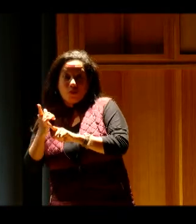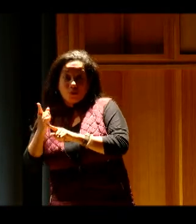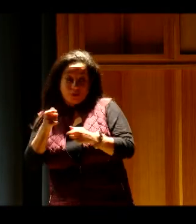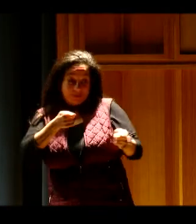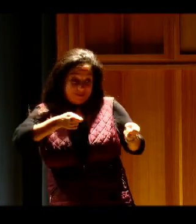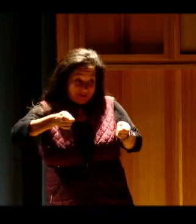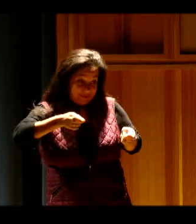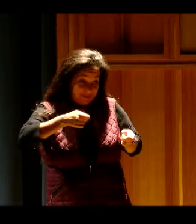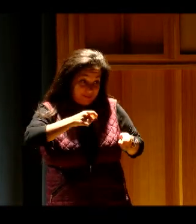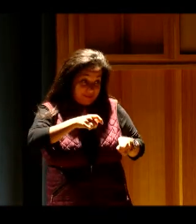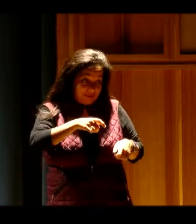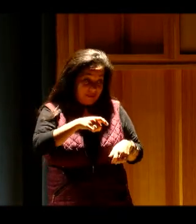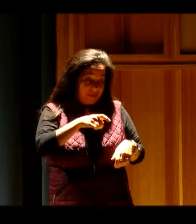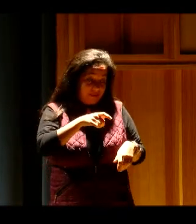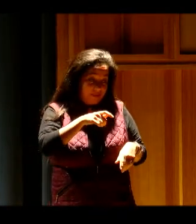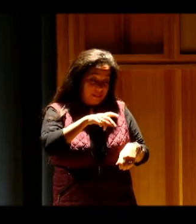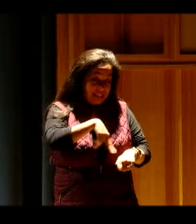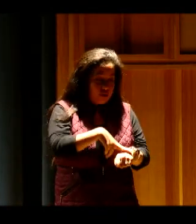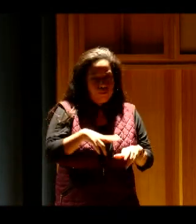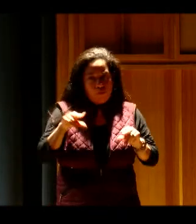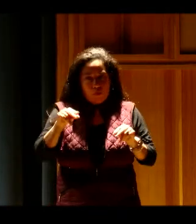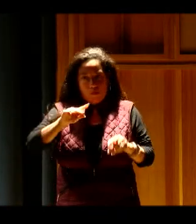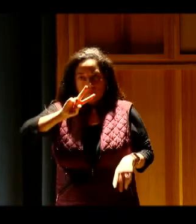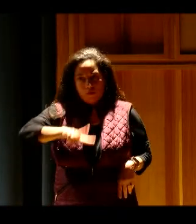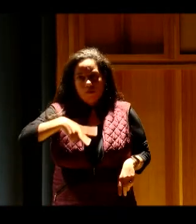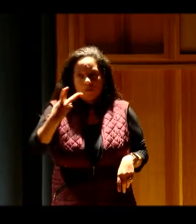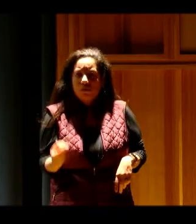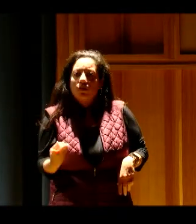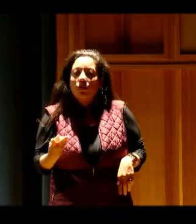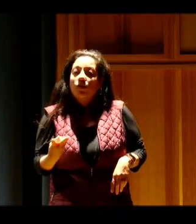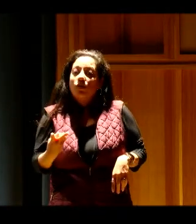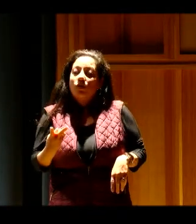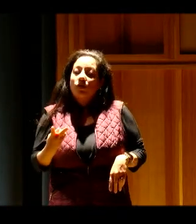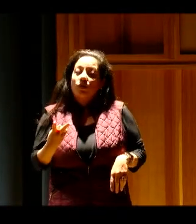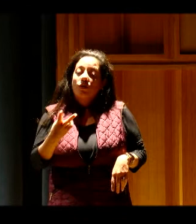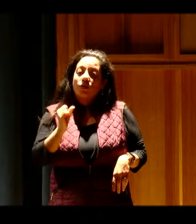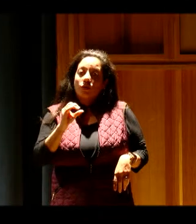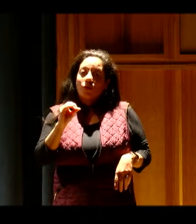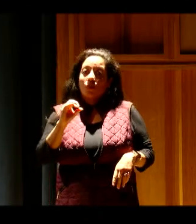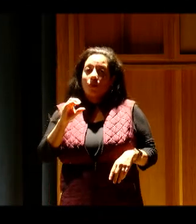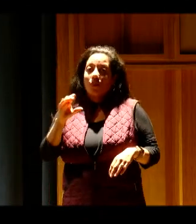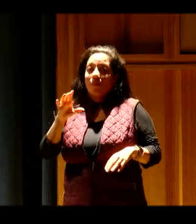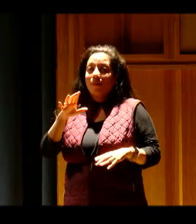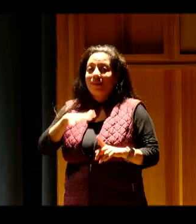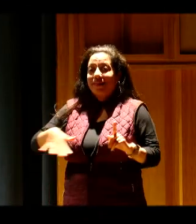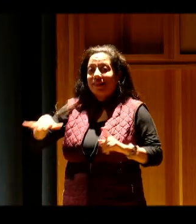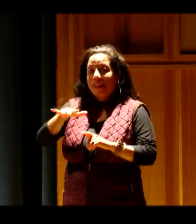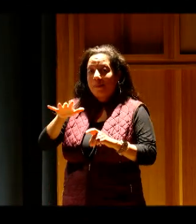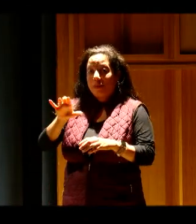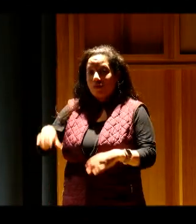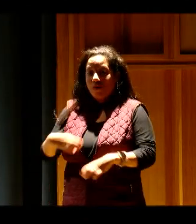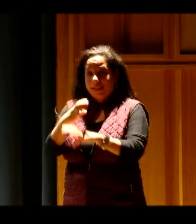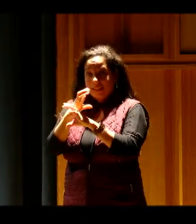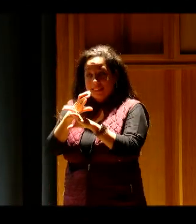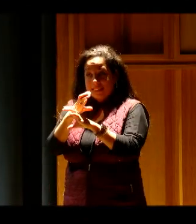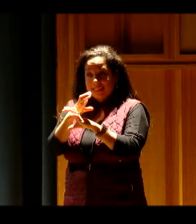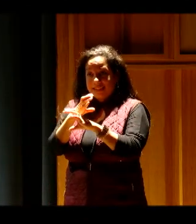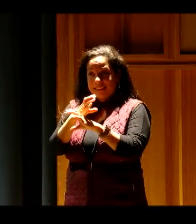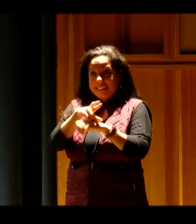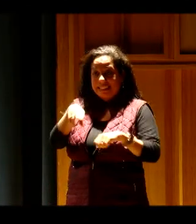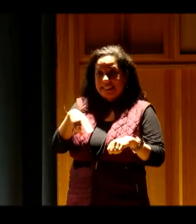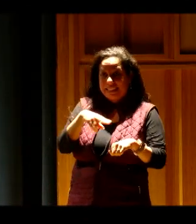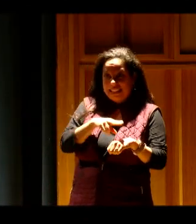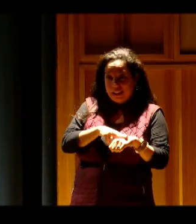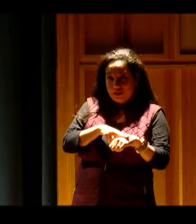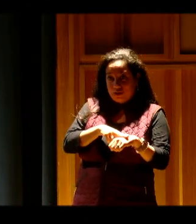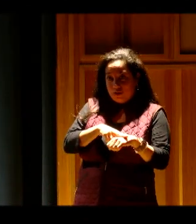After all, the climate crisis is nature's version of interrupting these pernicious myths and frames.